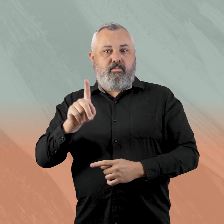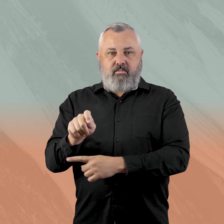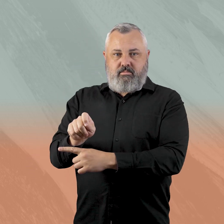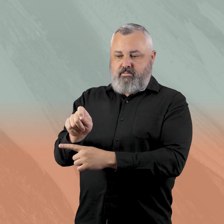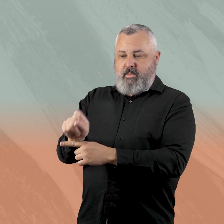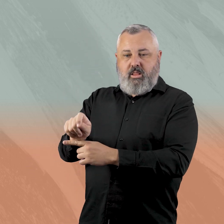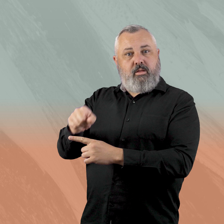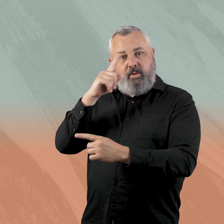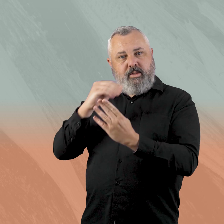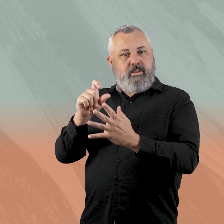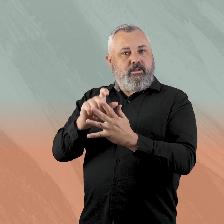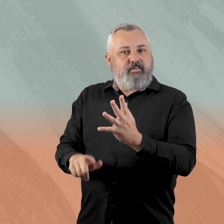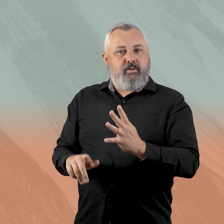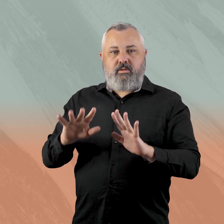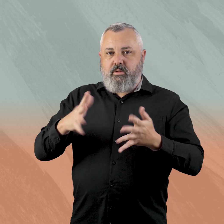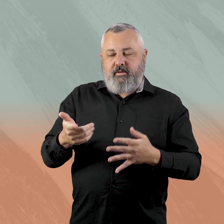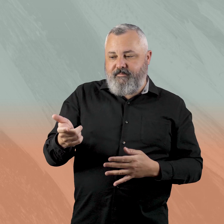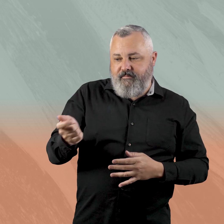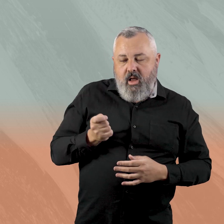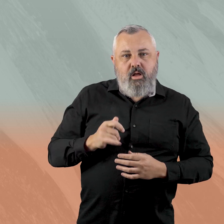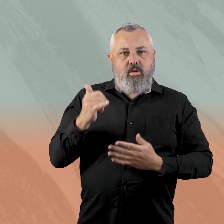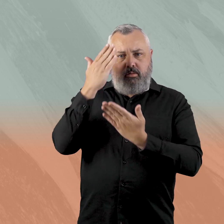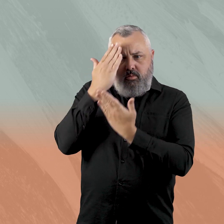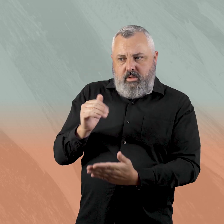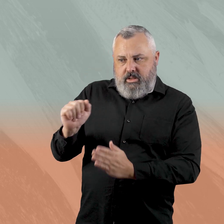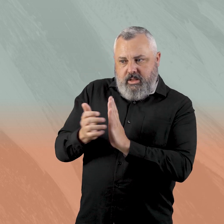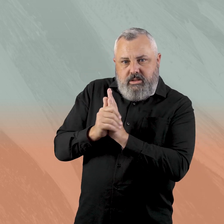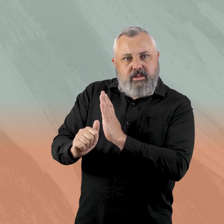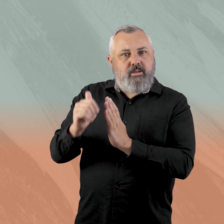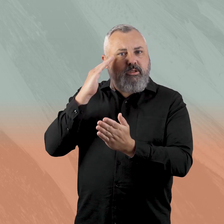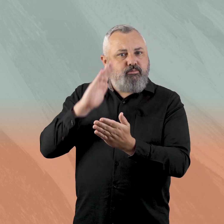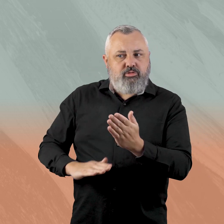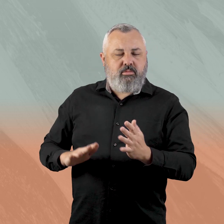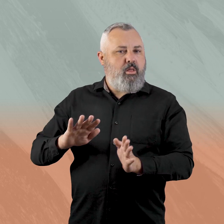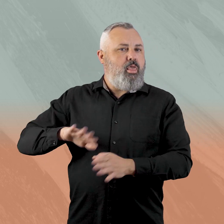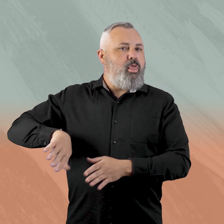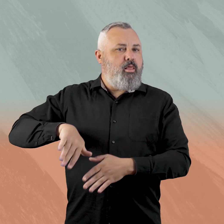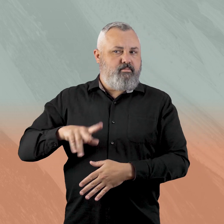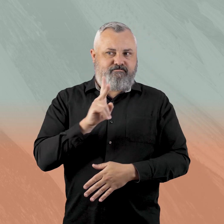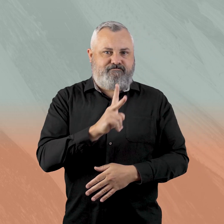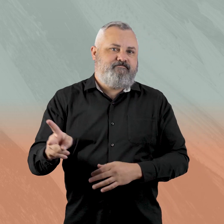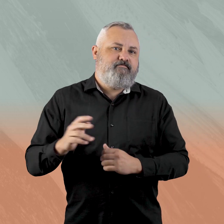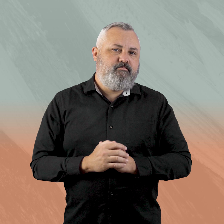ignore the expertise of people with disability’.